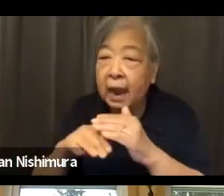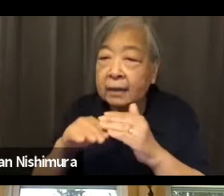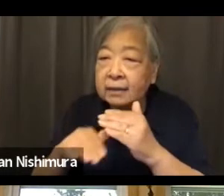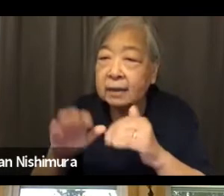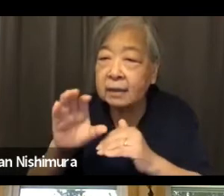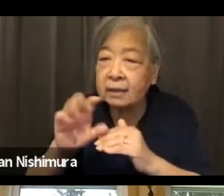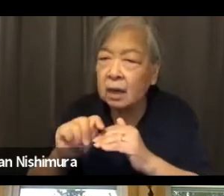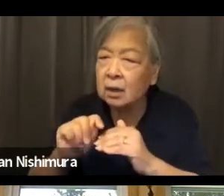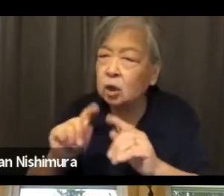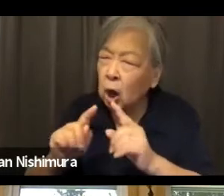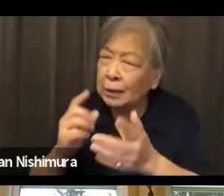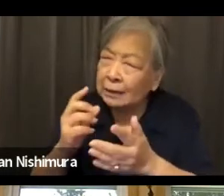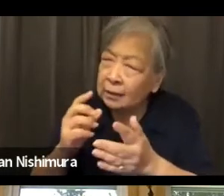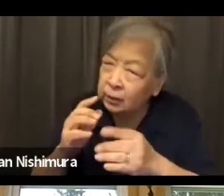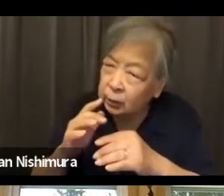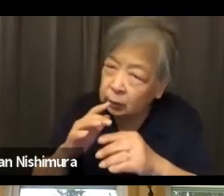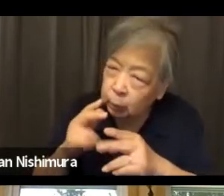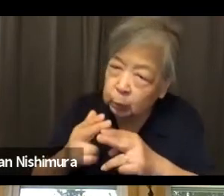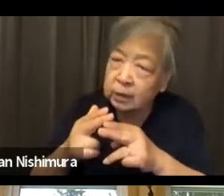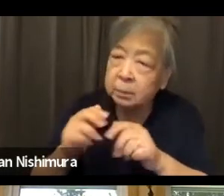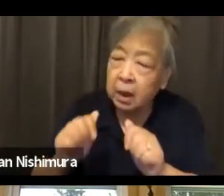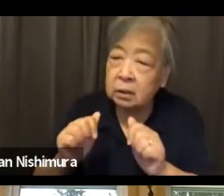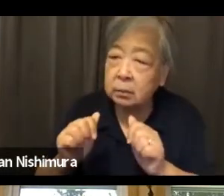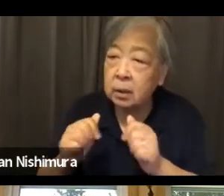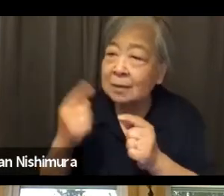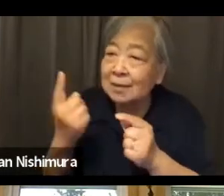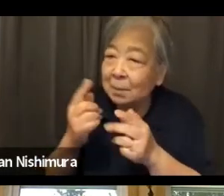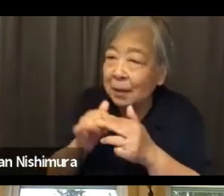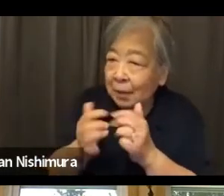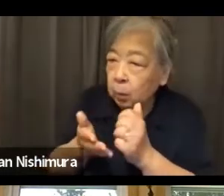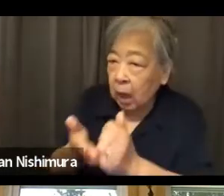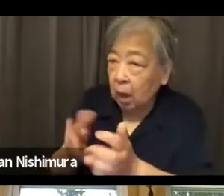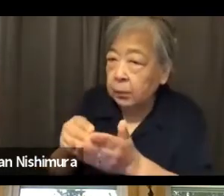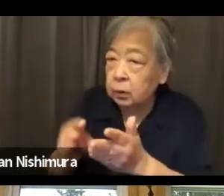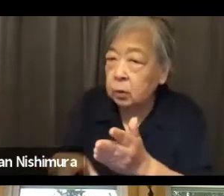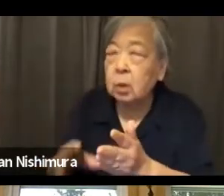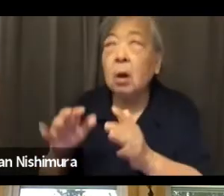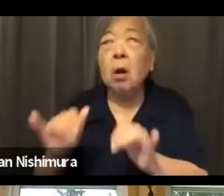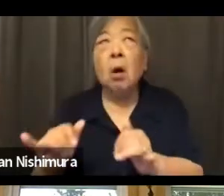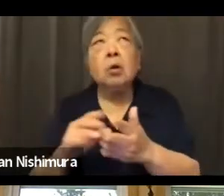things that help a student know how to begin the process.